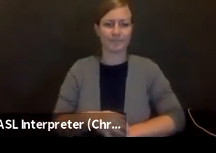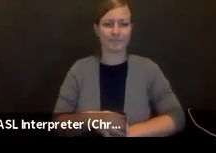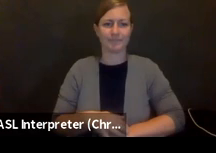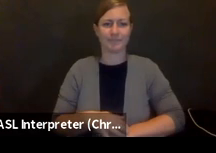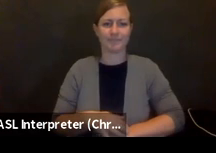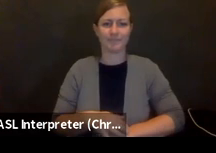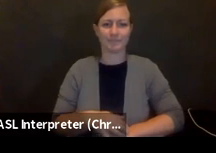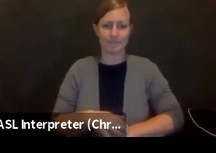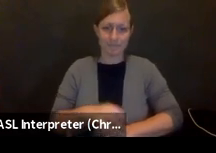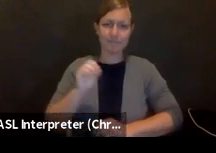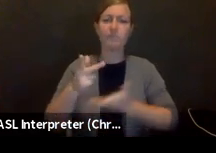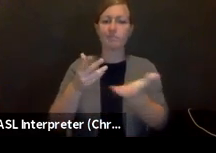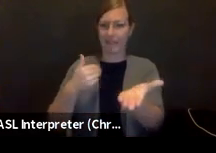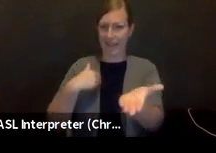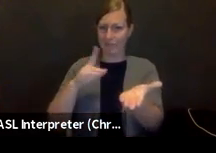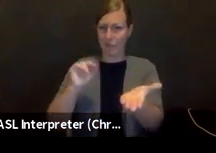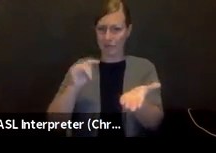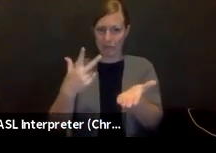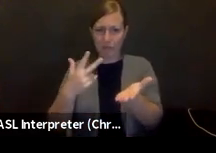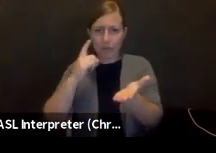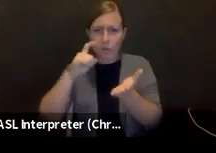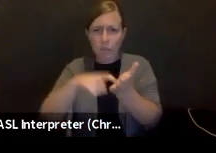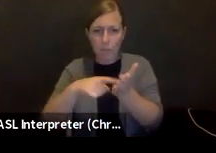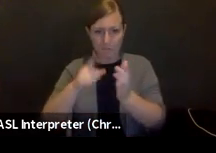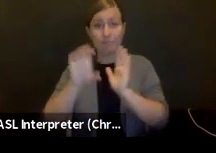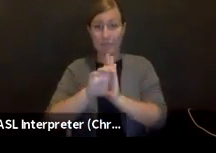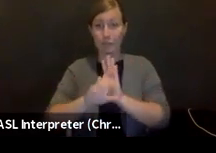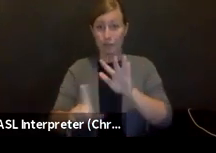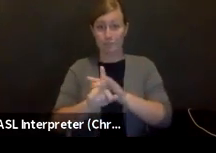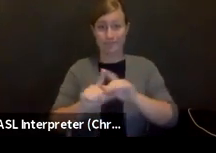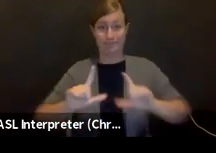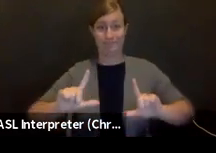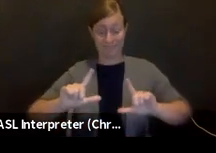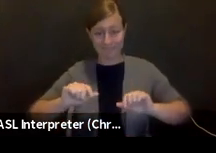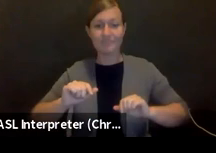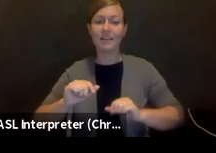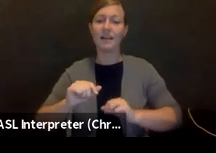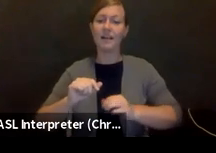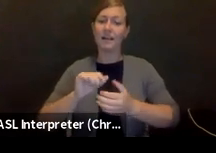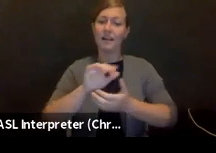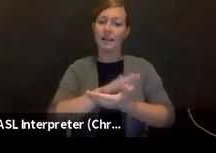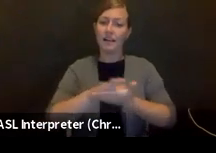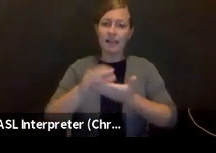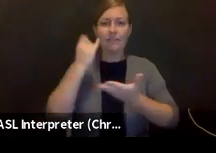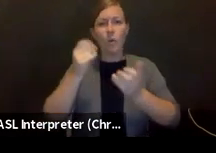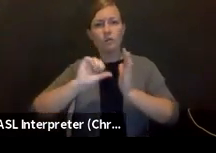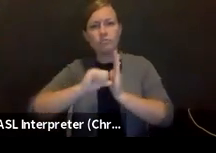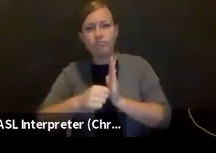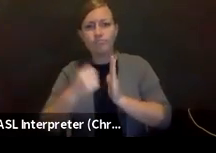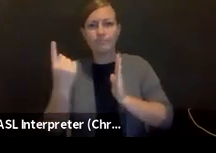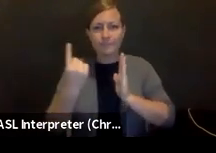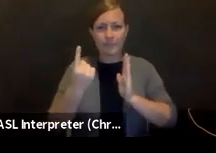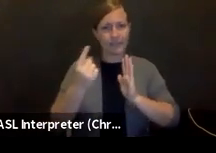ESD 189 - Amy Colburn: Okay, so I have that unit three. And you can see that little picture came up. So a nice way, if you want to highlight something pictures do show up in line.